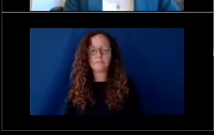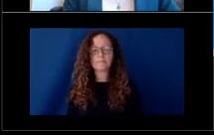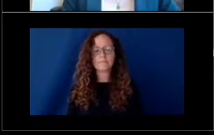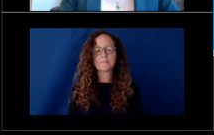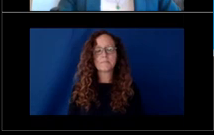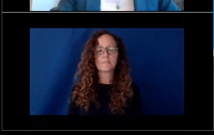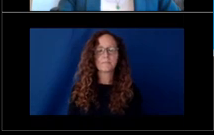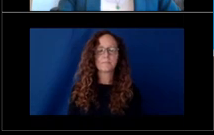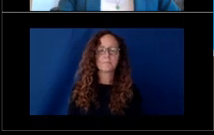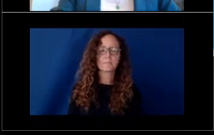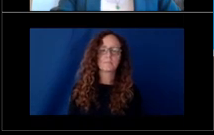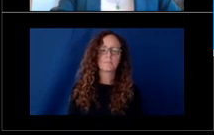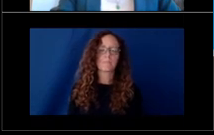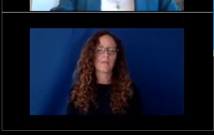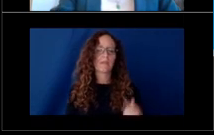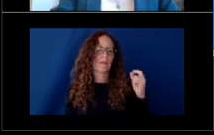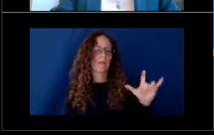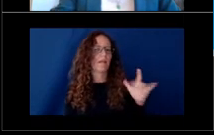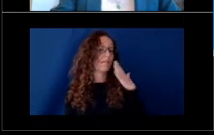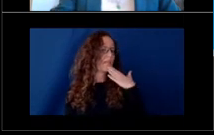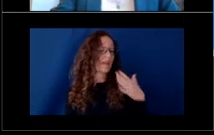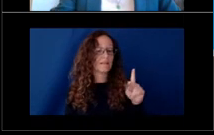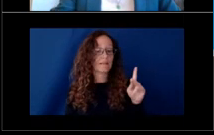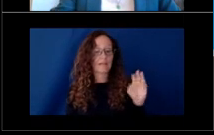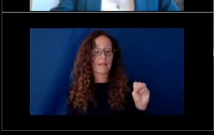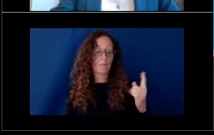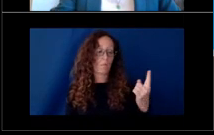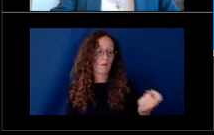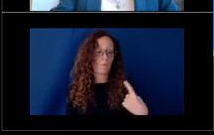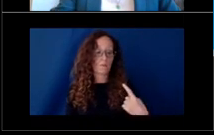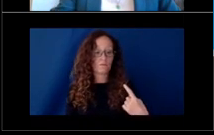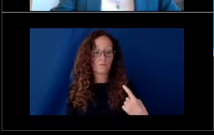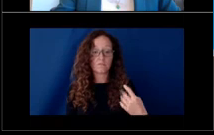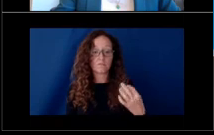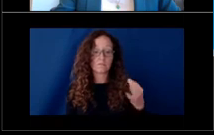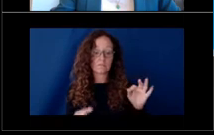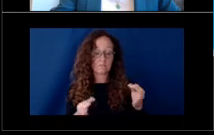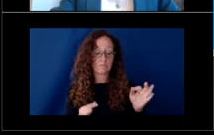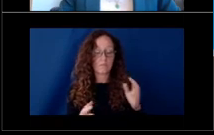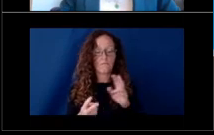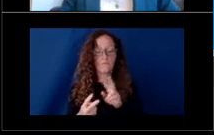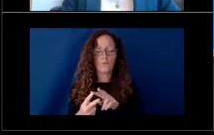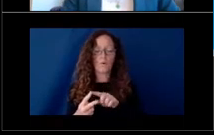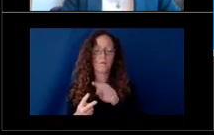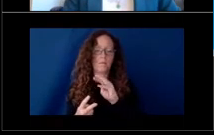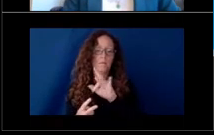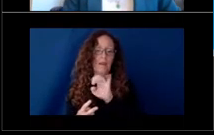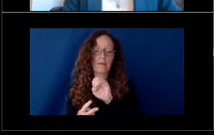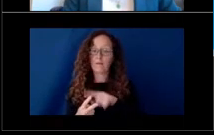Thanks, Kim. So we have a question here, should be either for Mike or Kim, somebody asked if they've